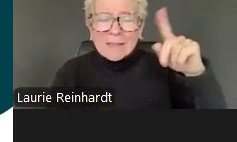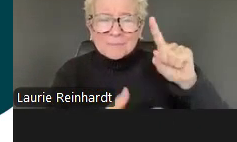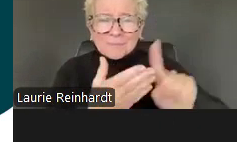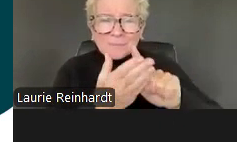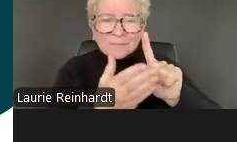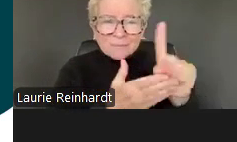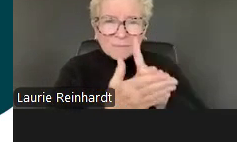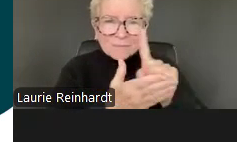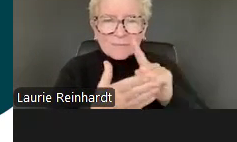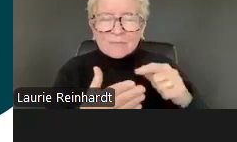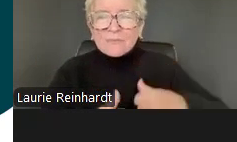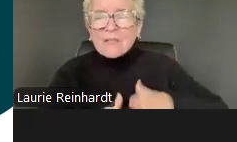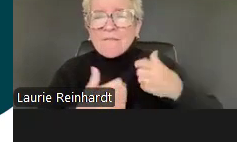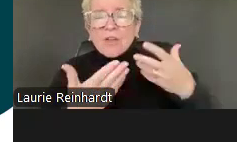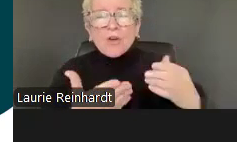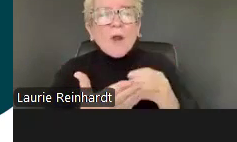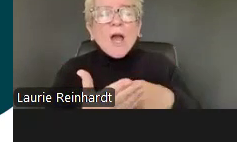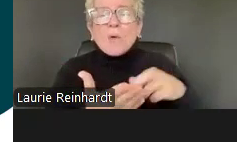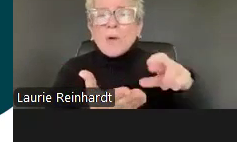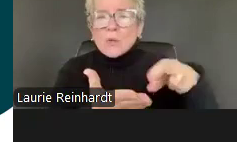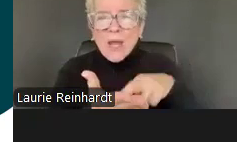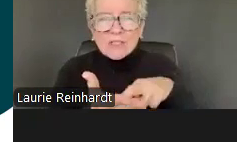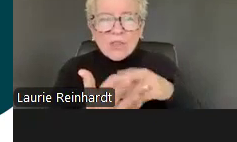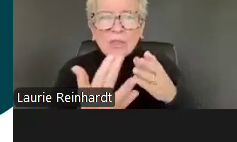you're already registered for the year through Zoom. You'll also need to